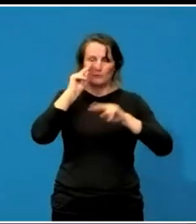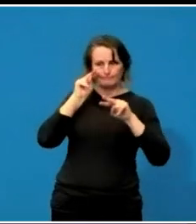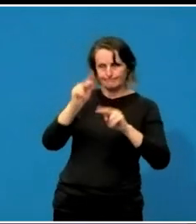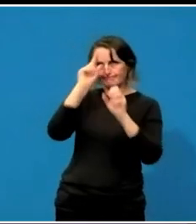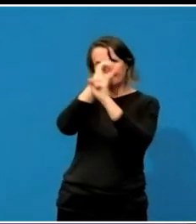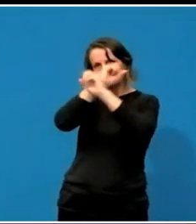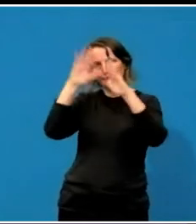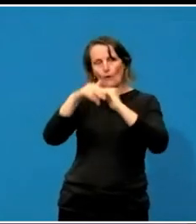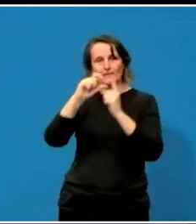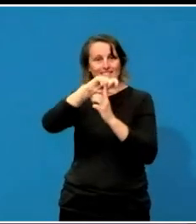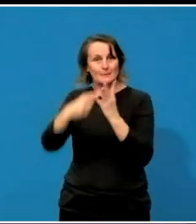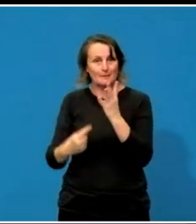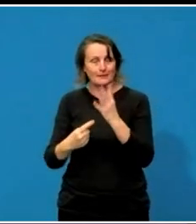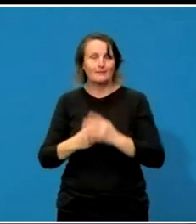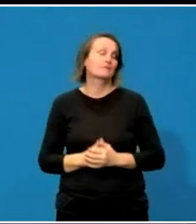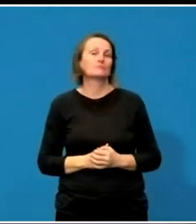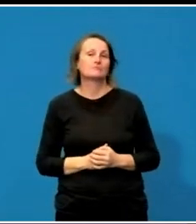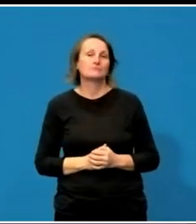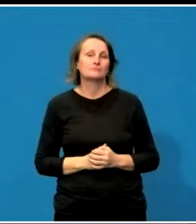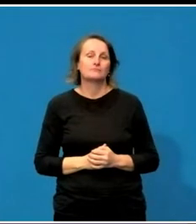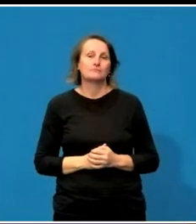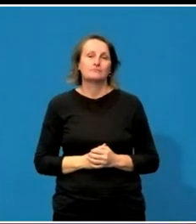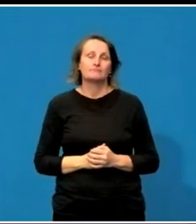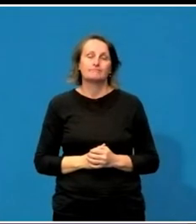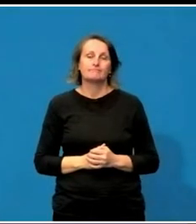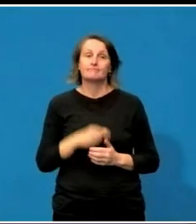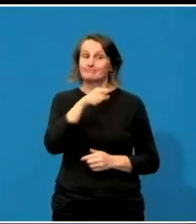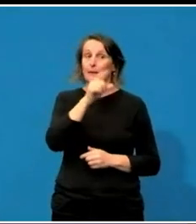He will also speak about the absence of NDIA locally, as well as the lack of adequate